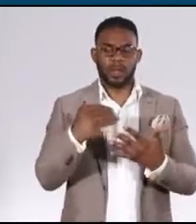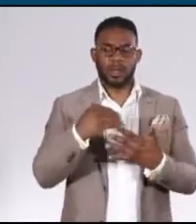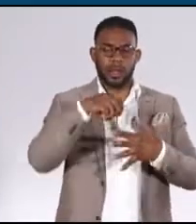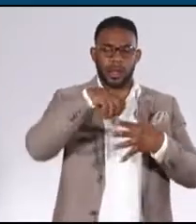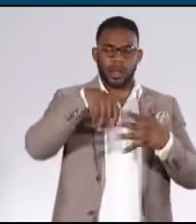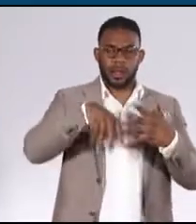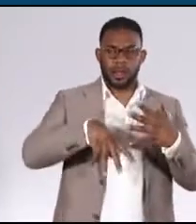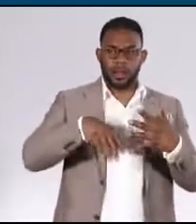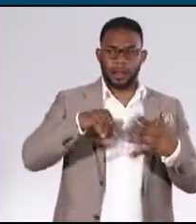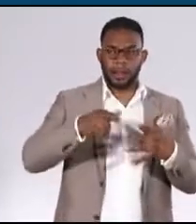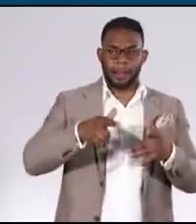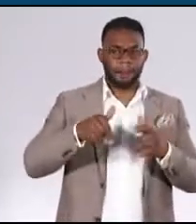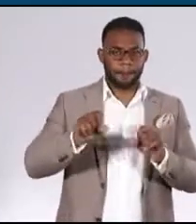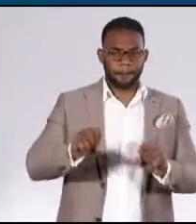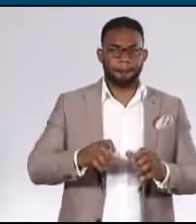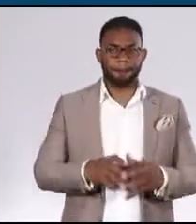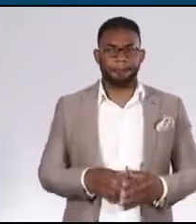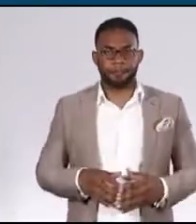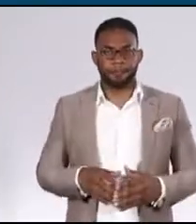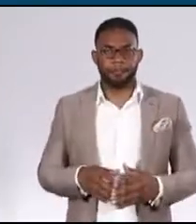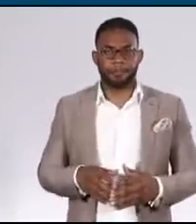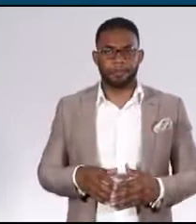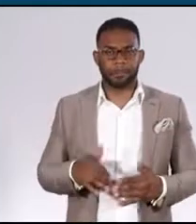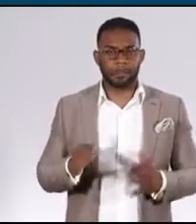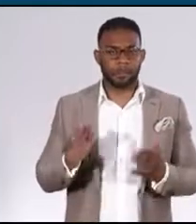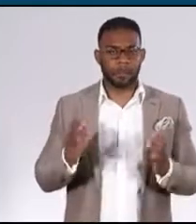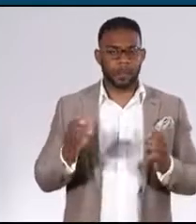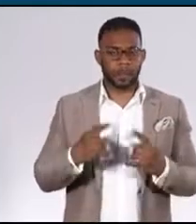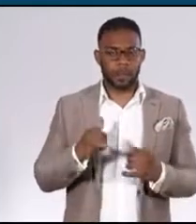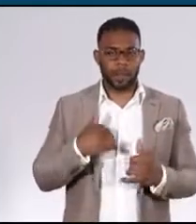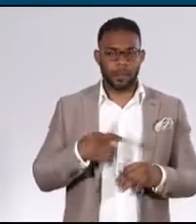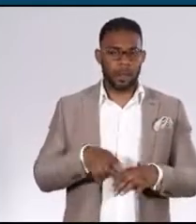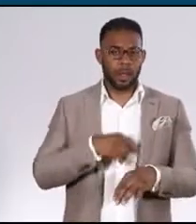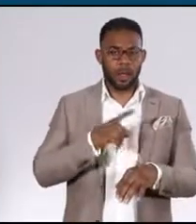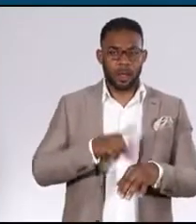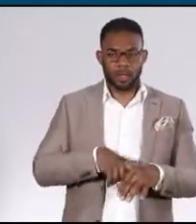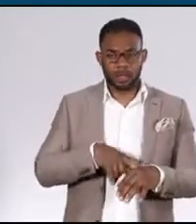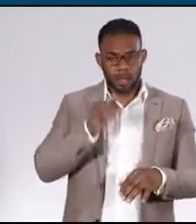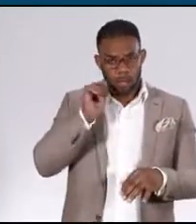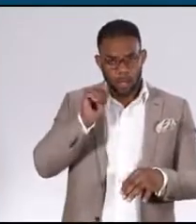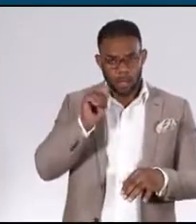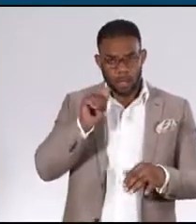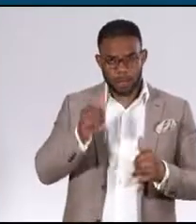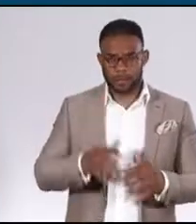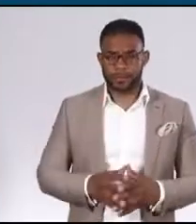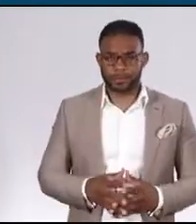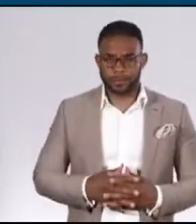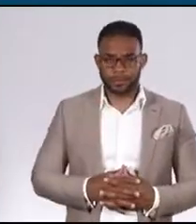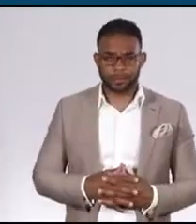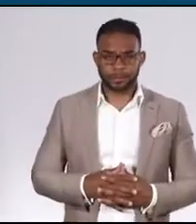as quickly as possible, as as as opposed to having a long period of auditory deprivation. Um